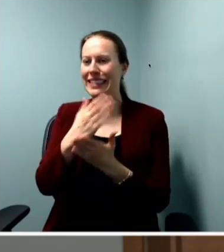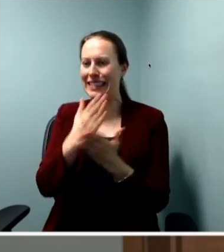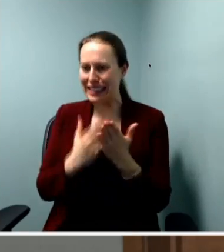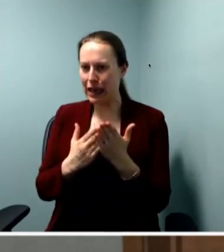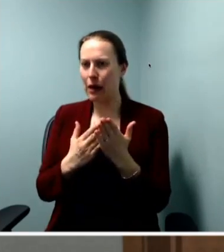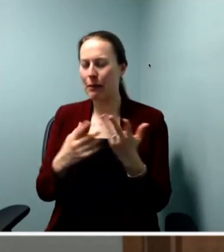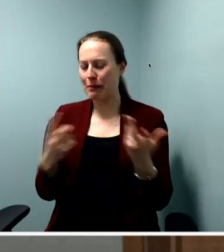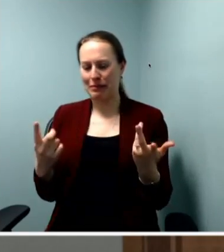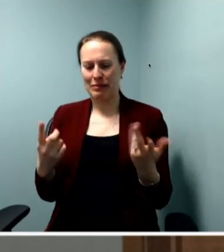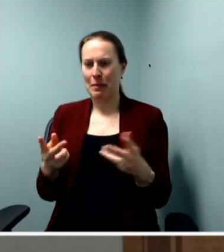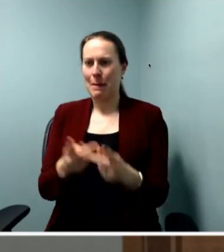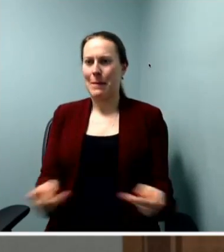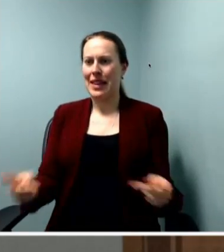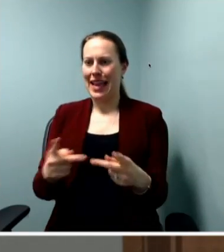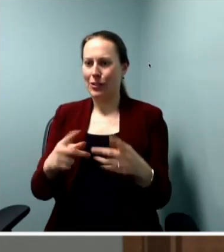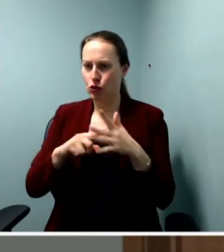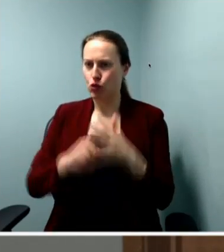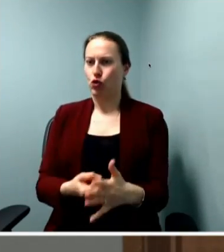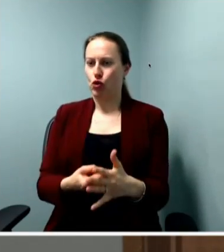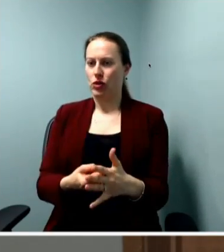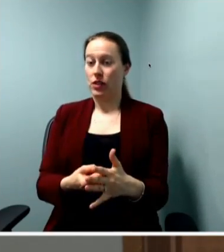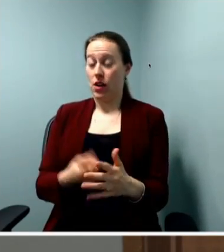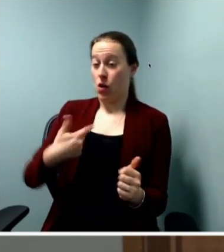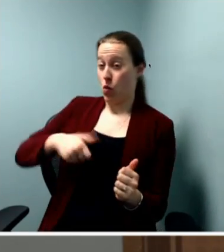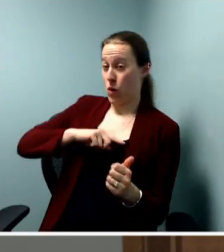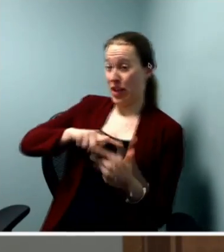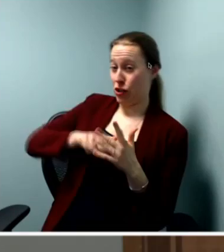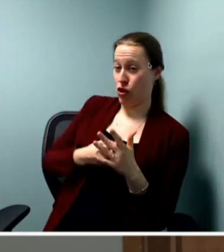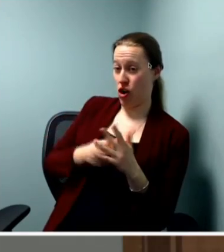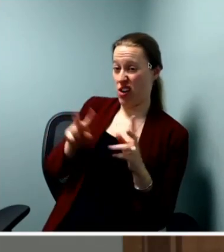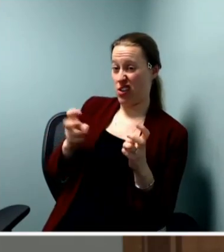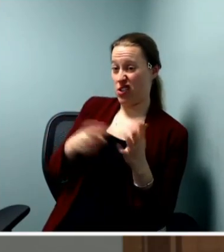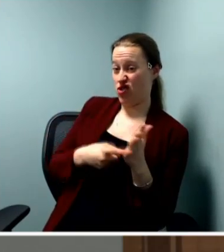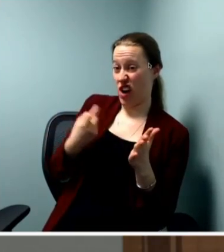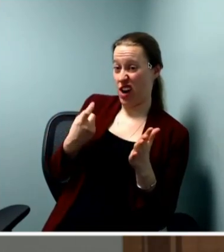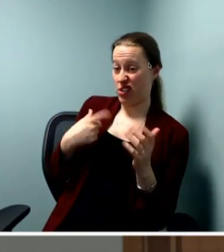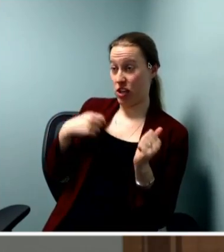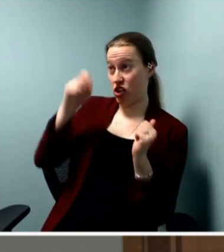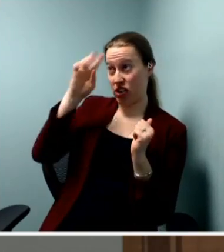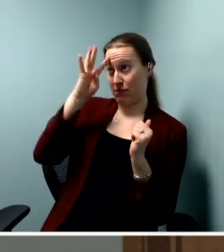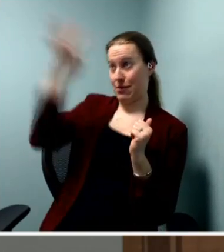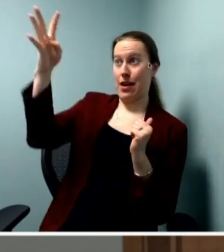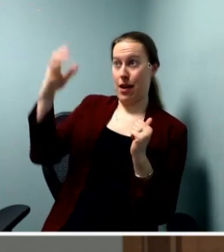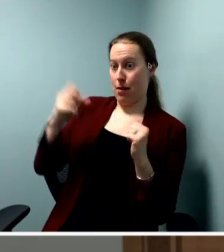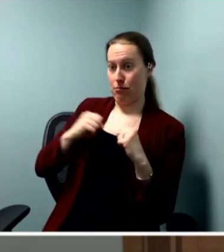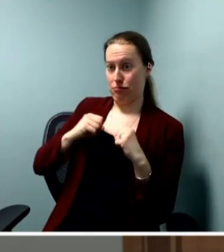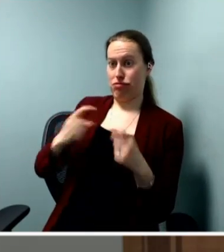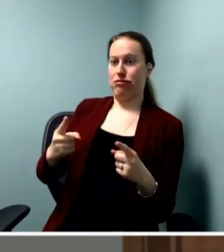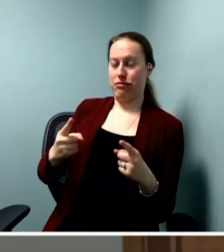I mean we started from scratch and we made it all up, but it took us a long time.